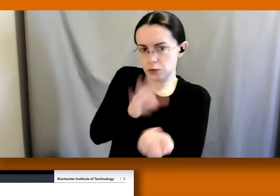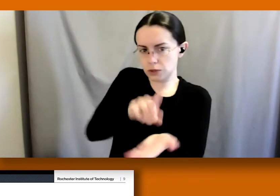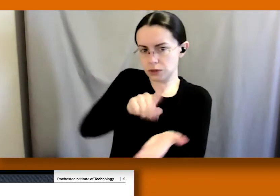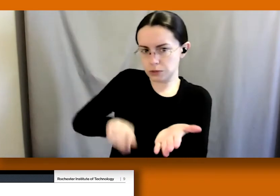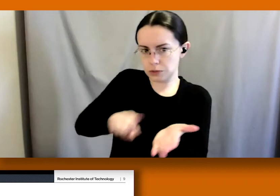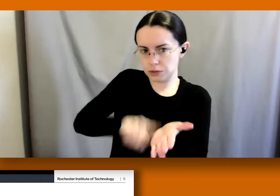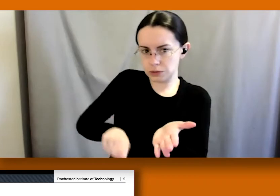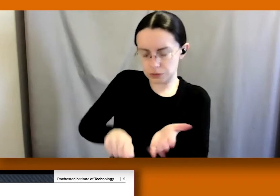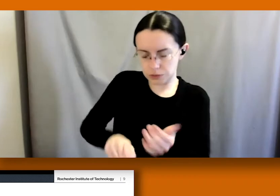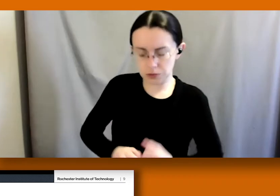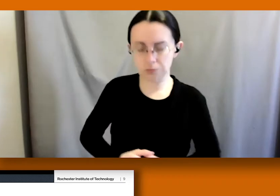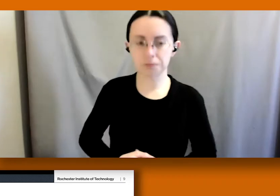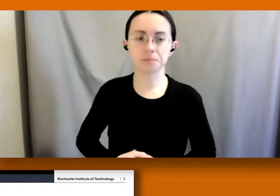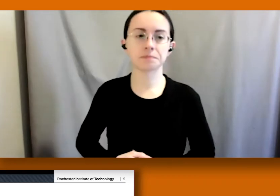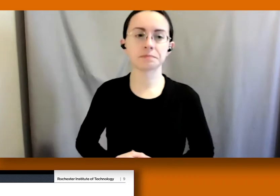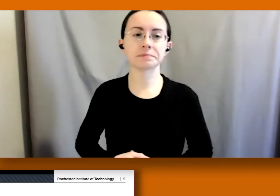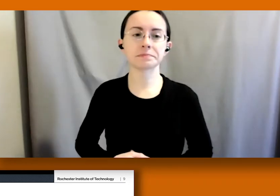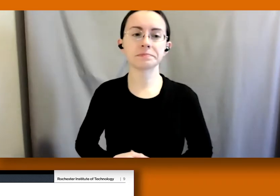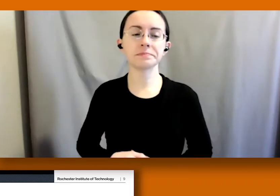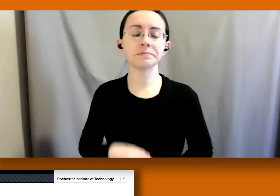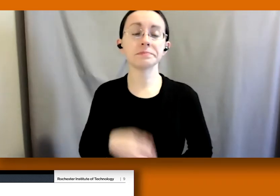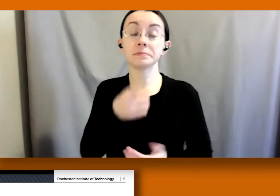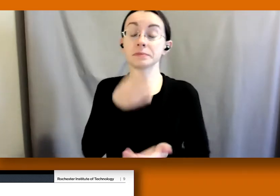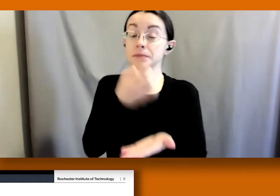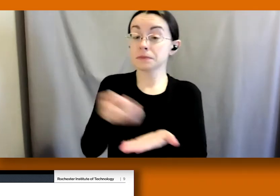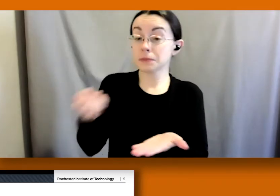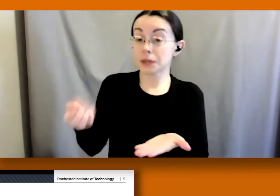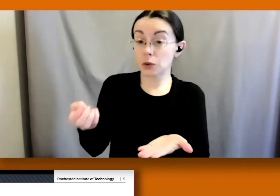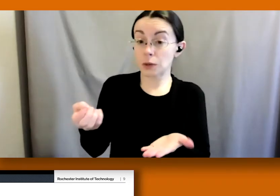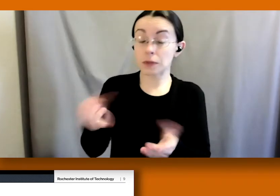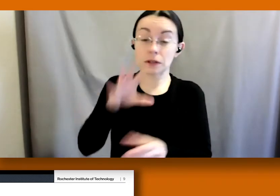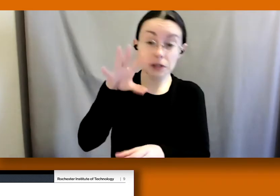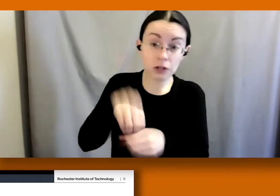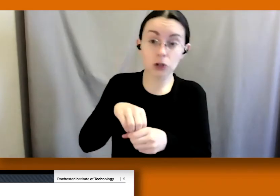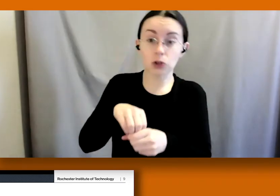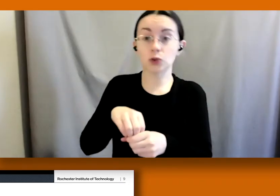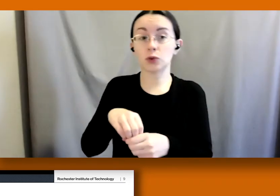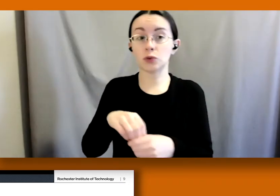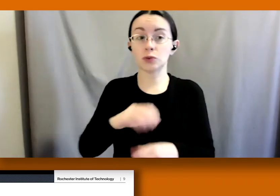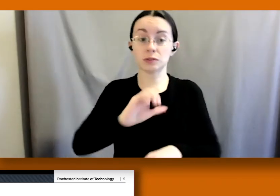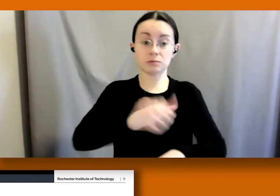"Equipment" includes stand-alone or fabricated items